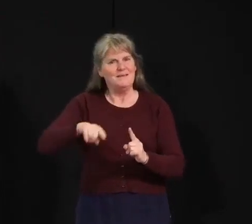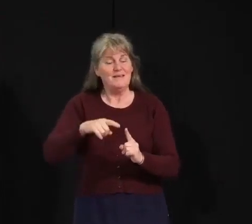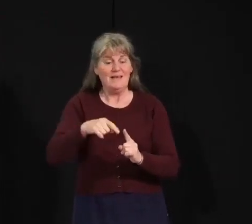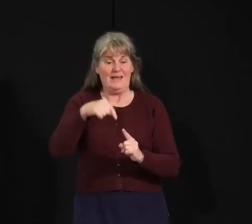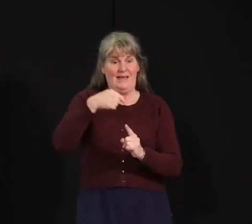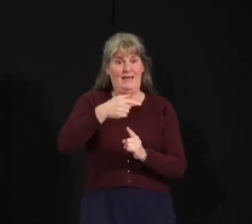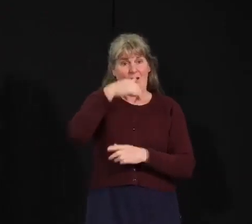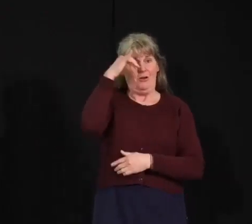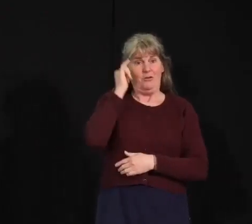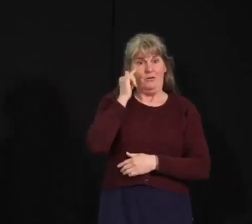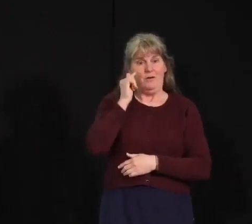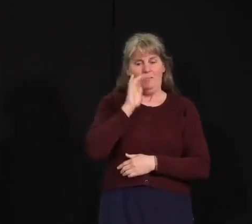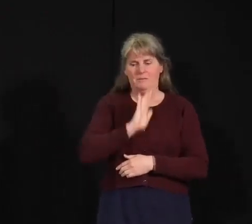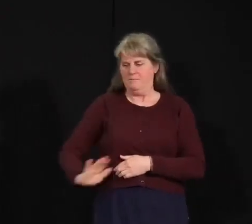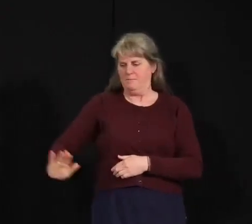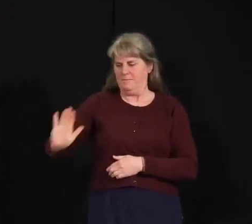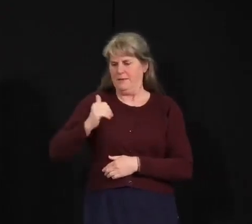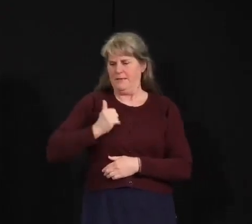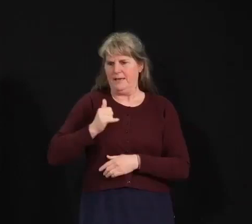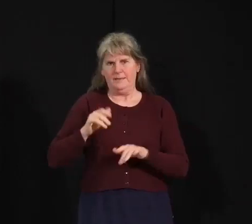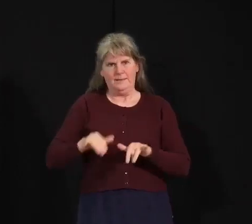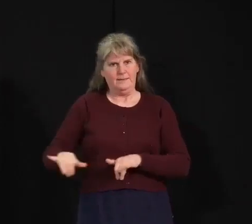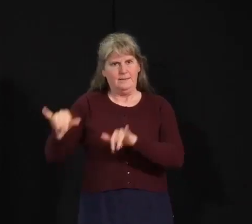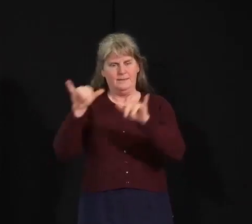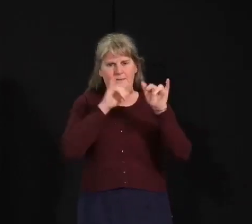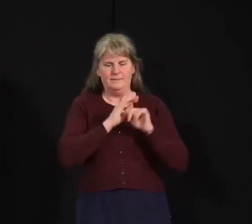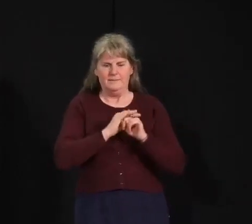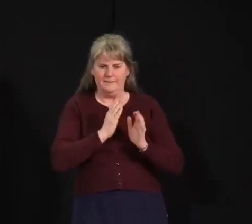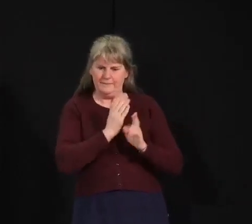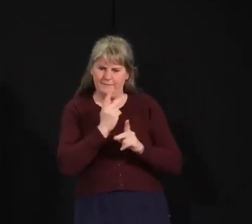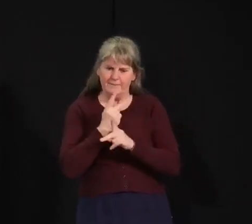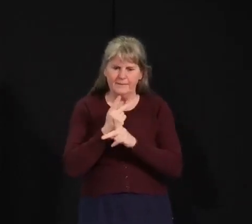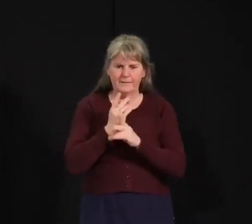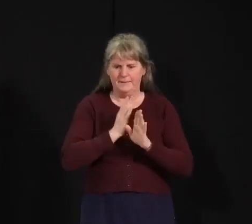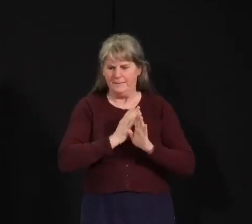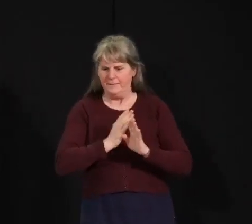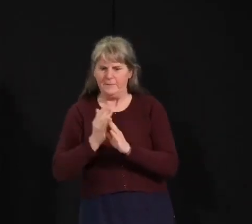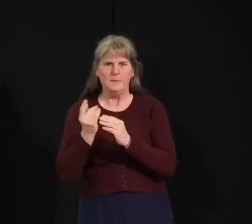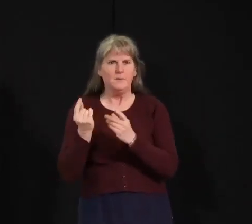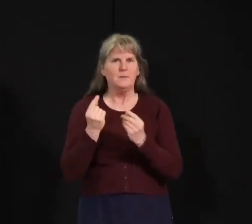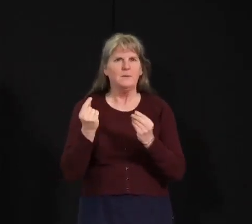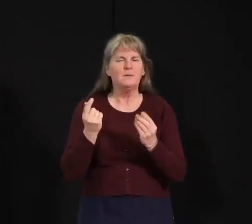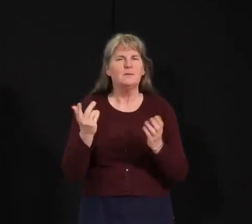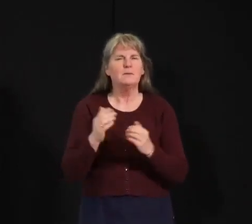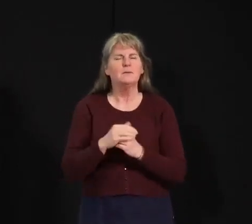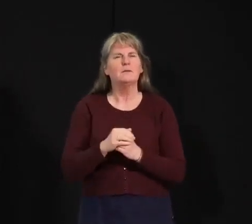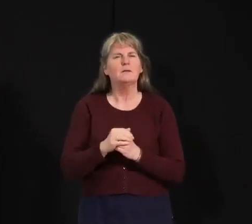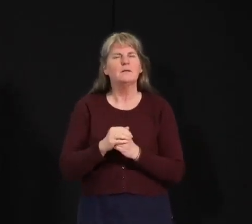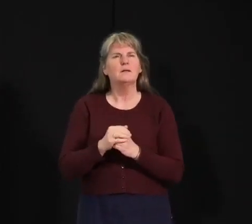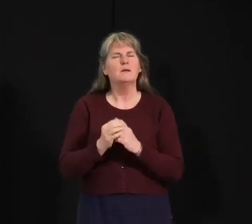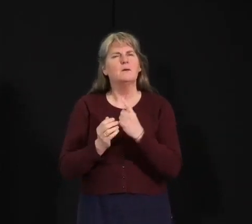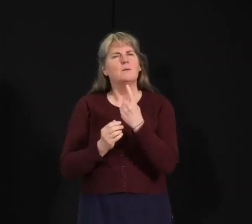to come back to a few points I made last Friday. I will also be coming back to this topic frequently in the